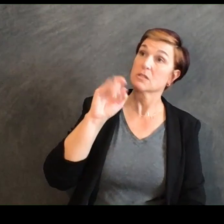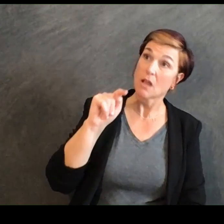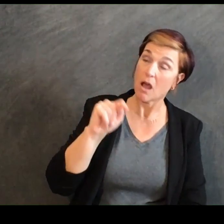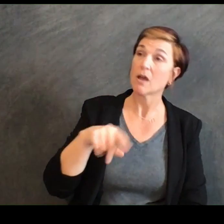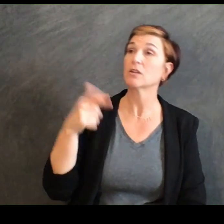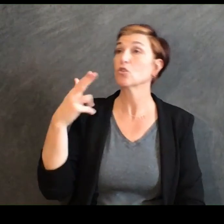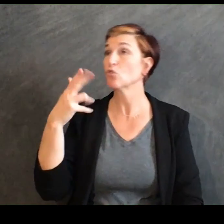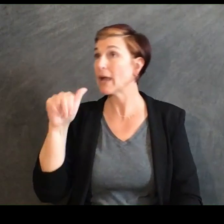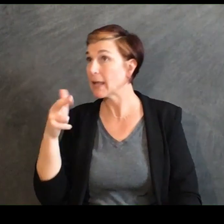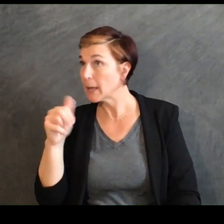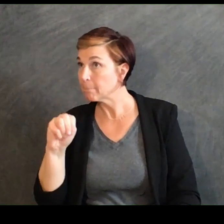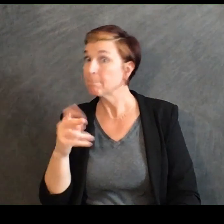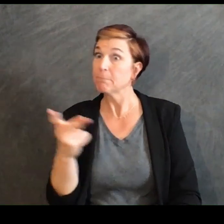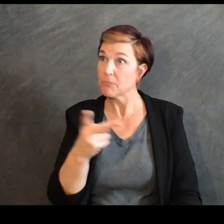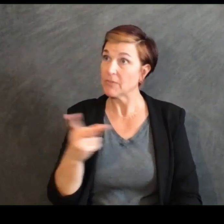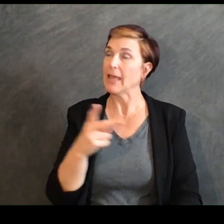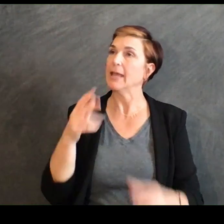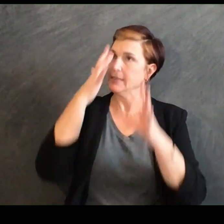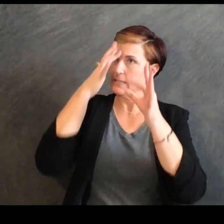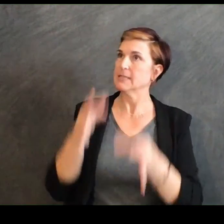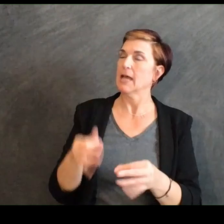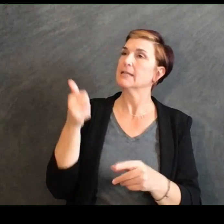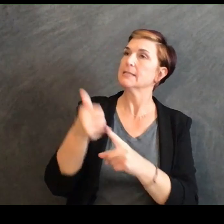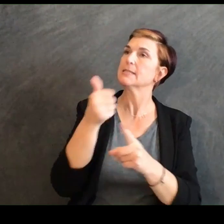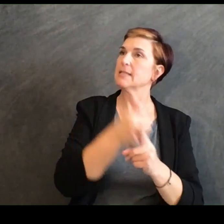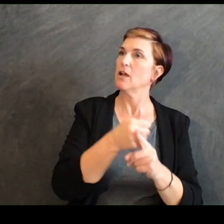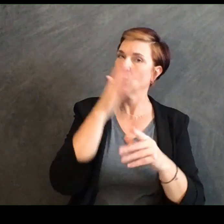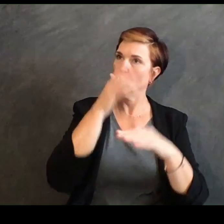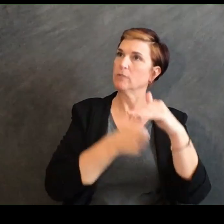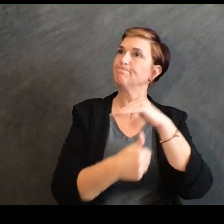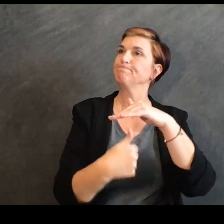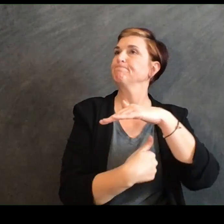and they ourself I like isolating what's your message to them that they shouldn't